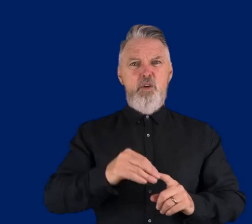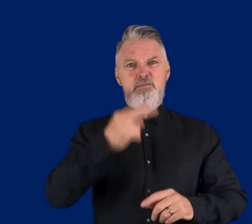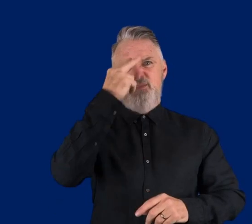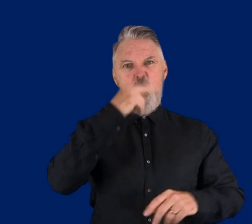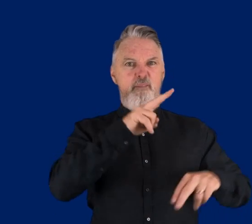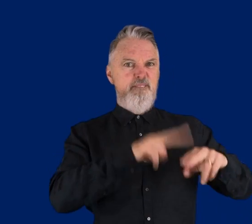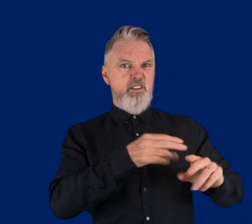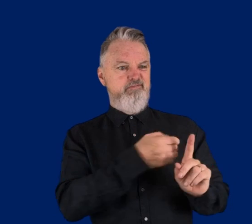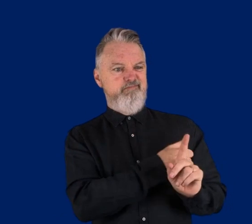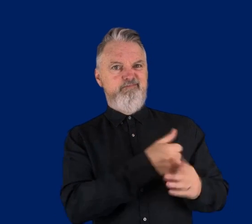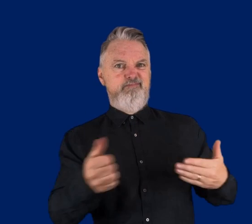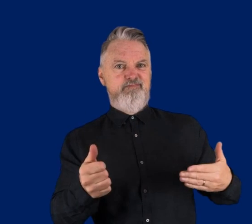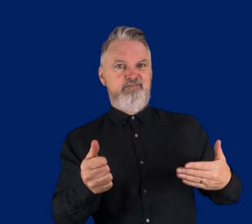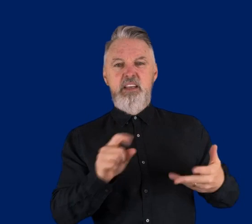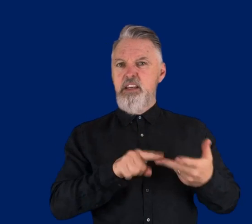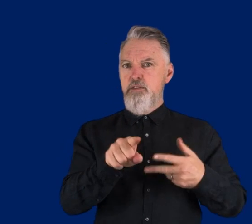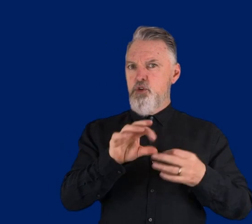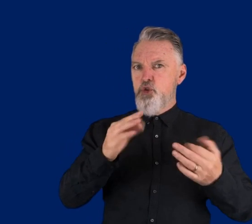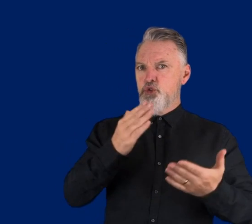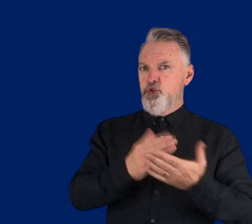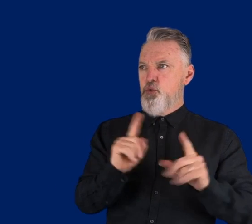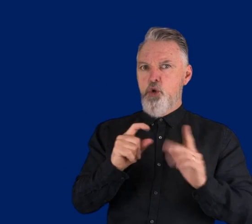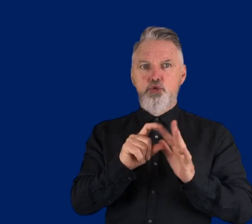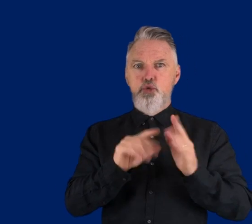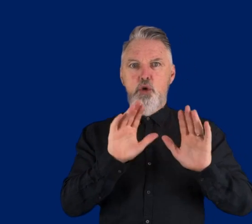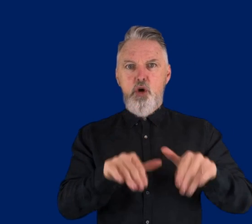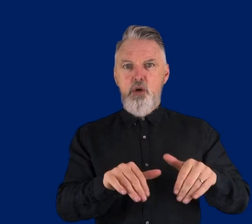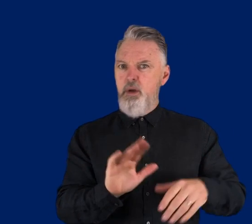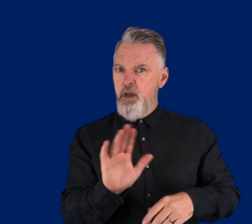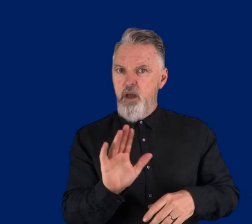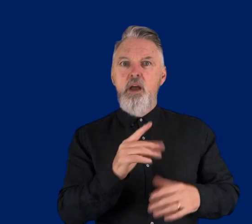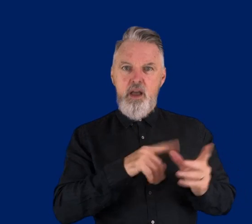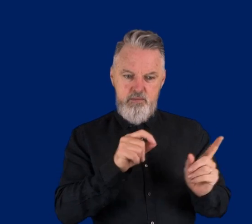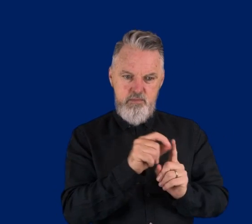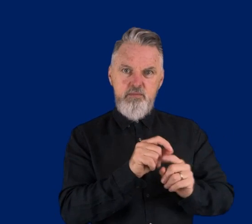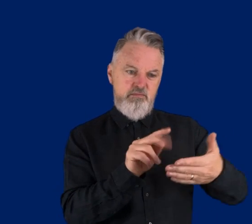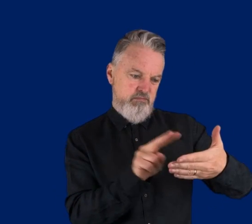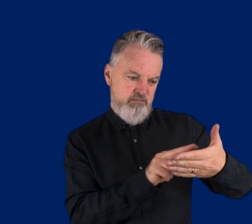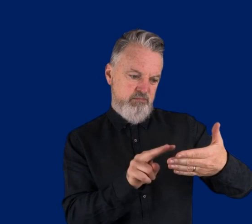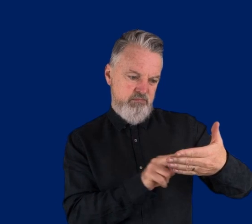Instead of being unsure what to do at home, users can access guided care and rehab content from their therapists.